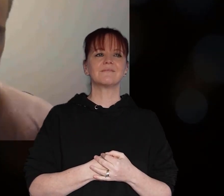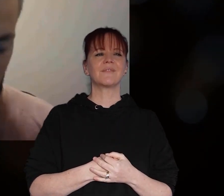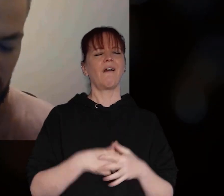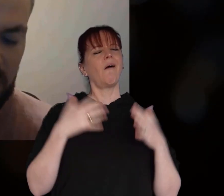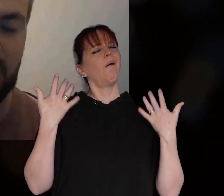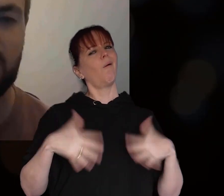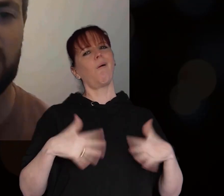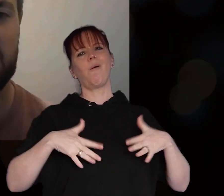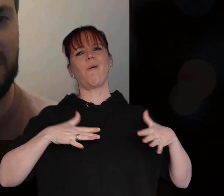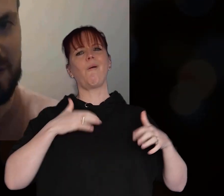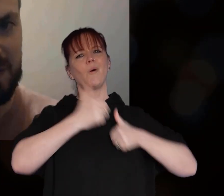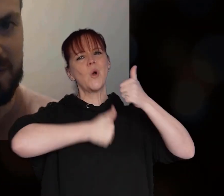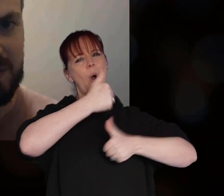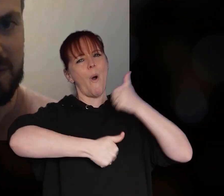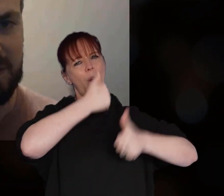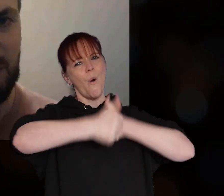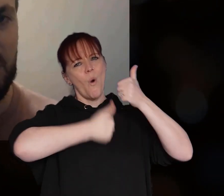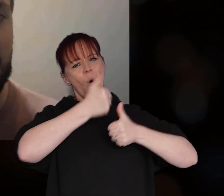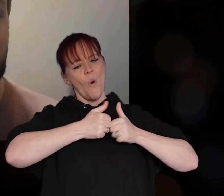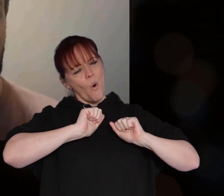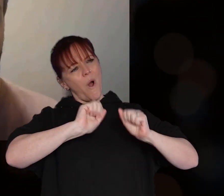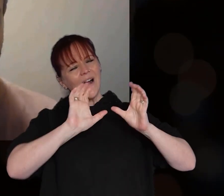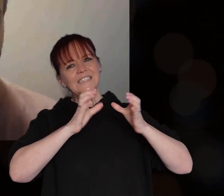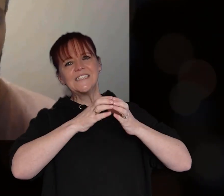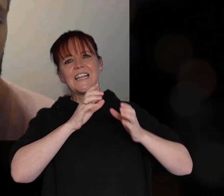Huge congratulations to the team of Aggro Crab.